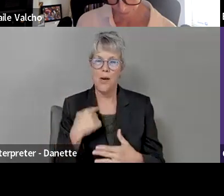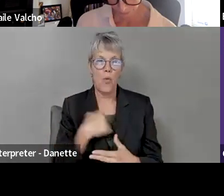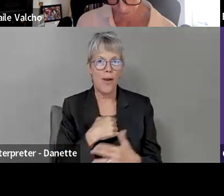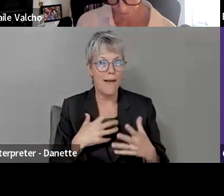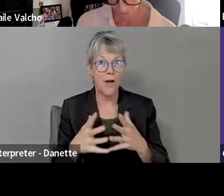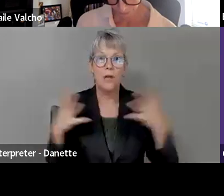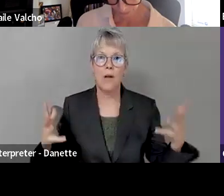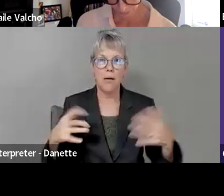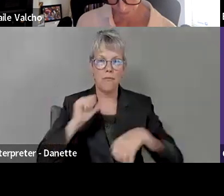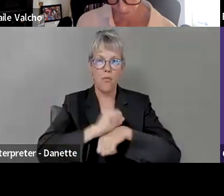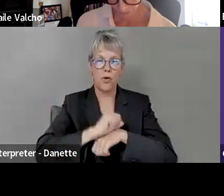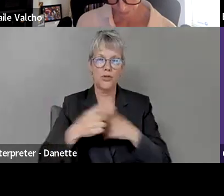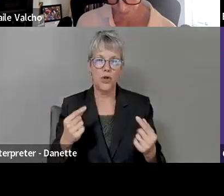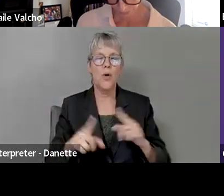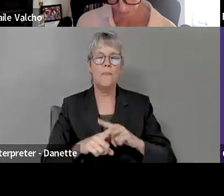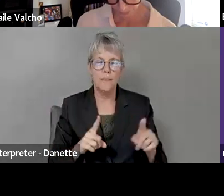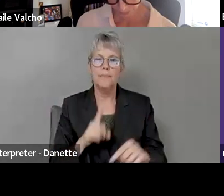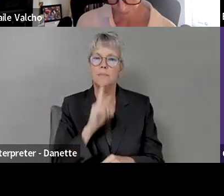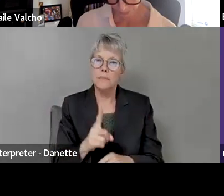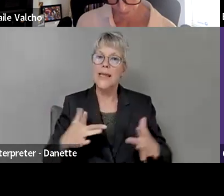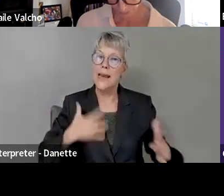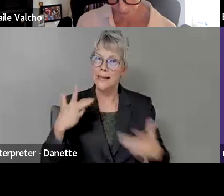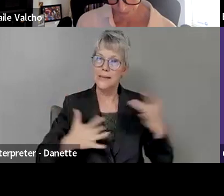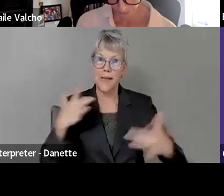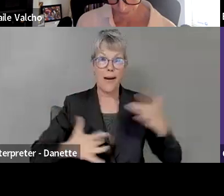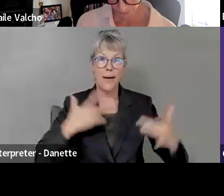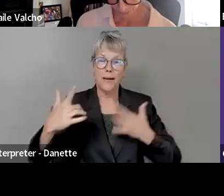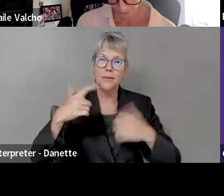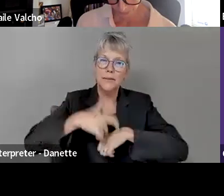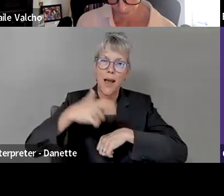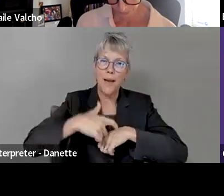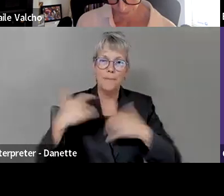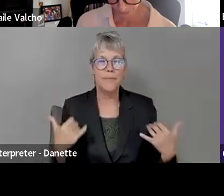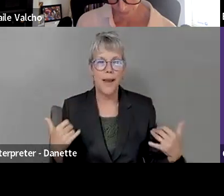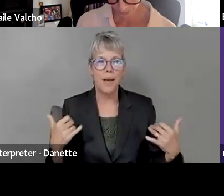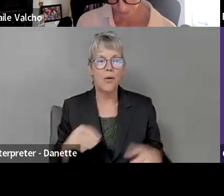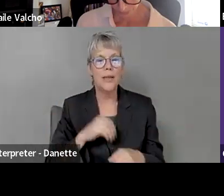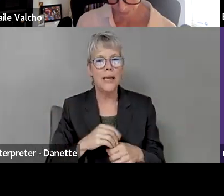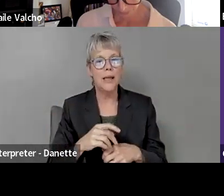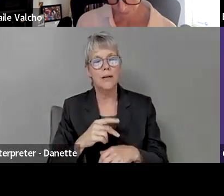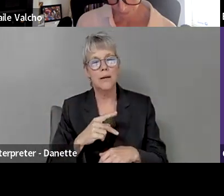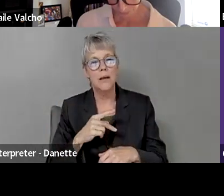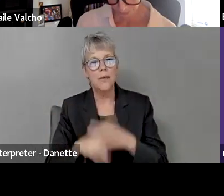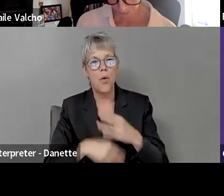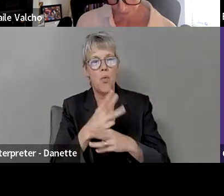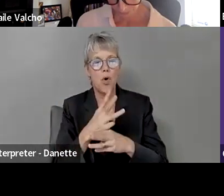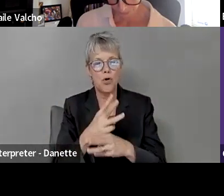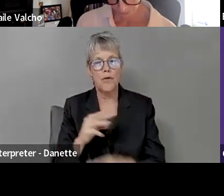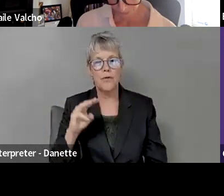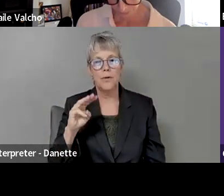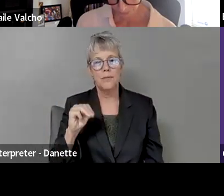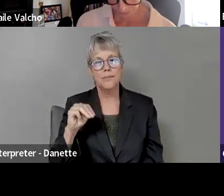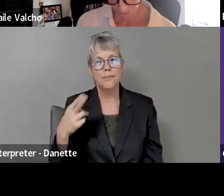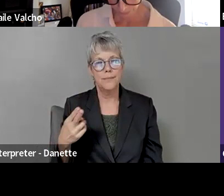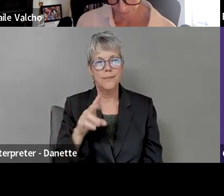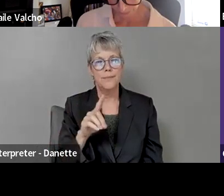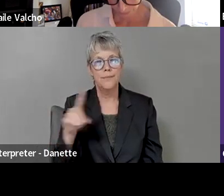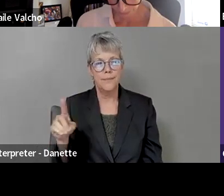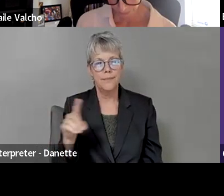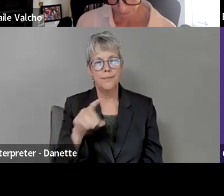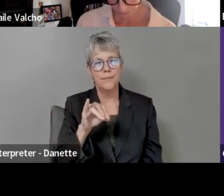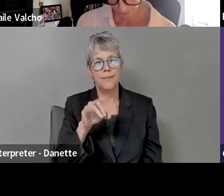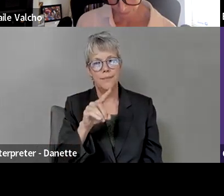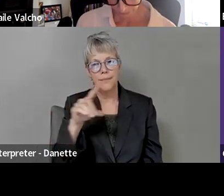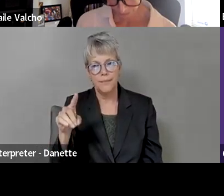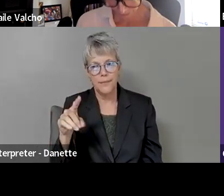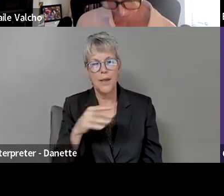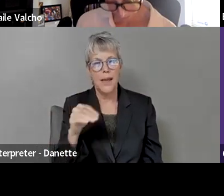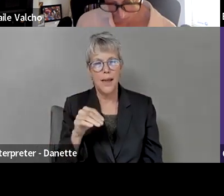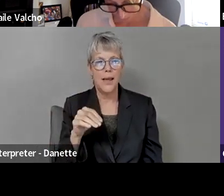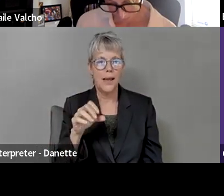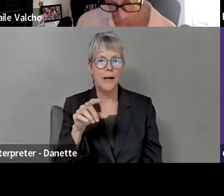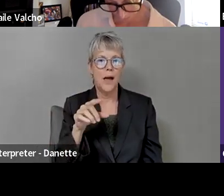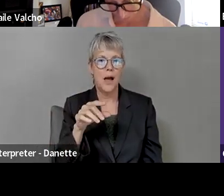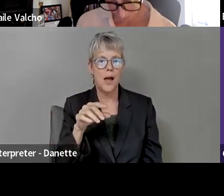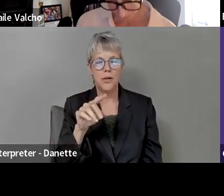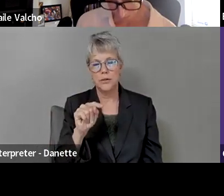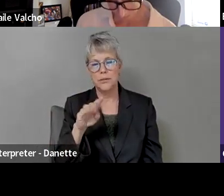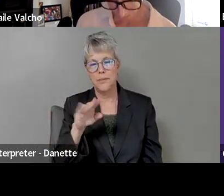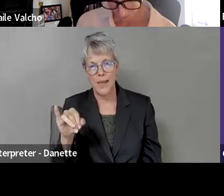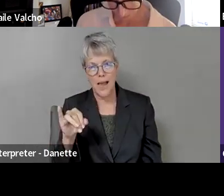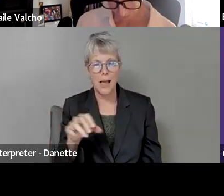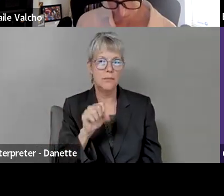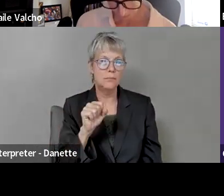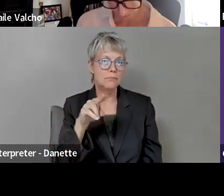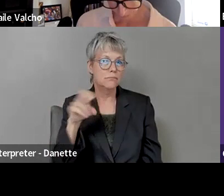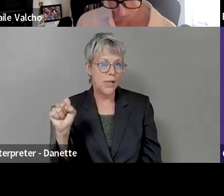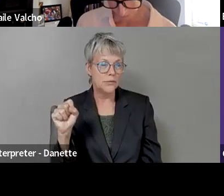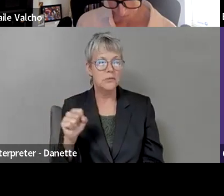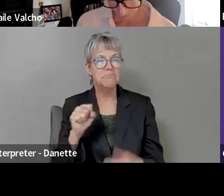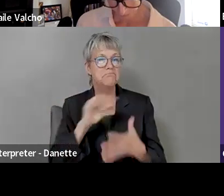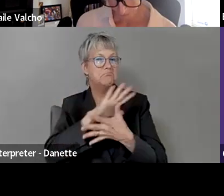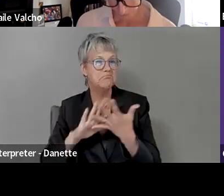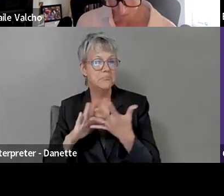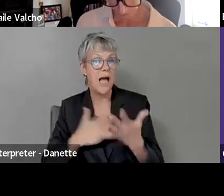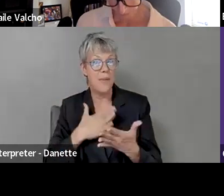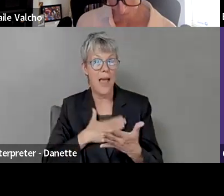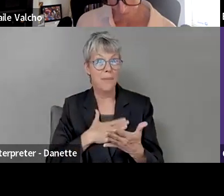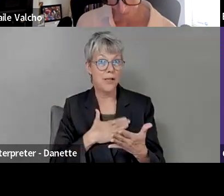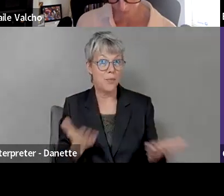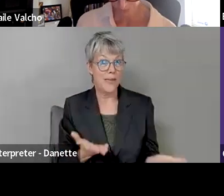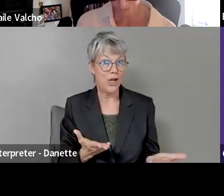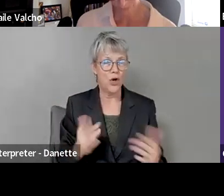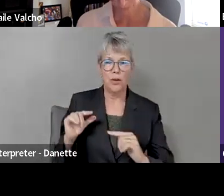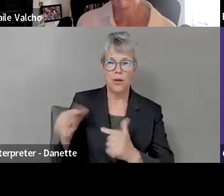Carrie Brown: but I think it's an incredibly so exciting time in the world of mental health substance, use disorders and intellectual and developmental disabilities as well as traumatic rate injury. So ah! Happy to be here today. I'm going to um hand it off to Dr. Mccoy to introduce himself.